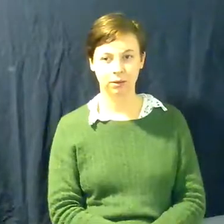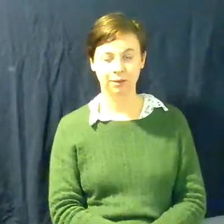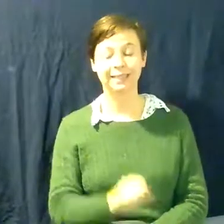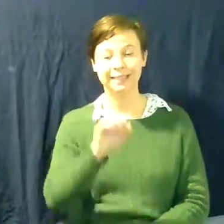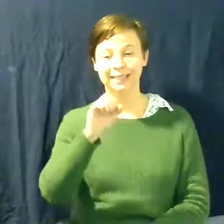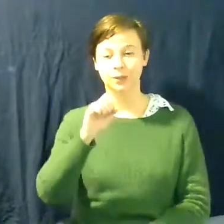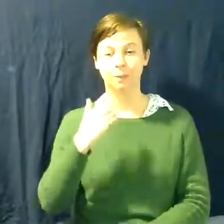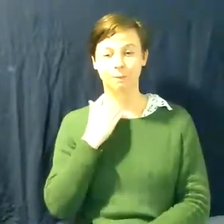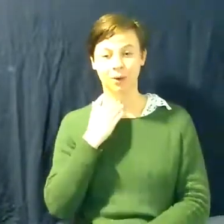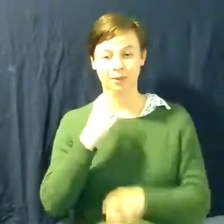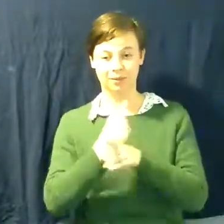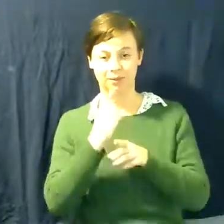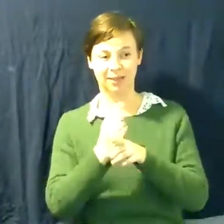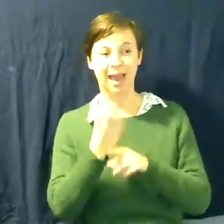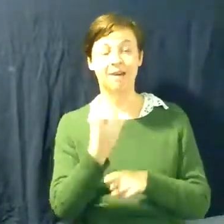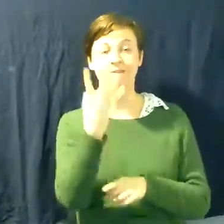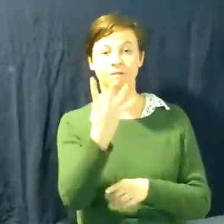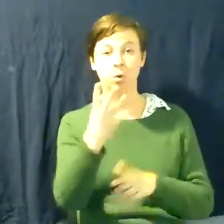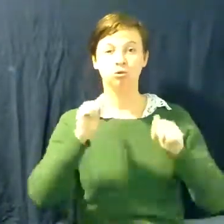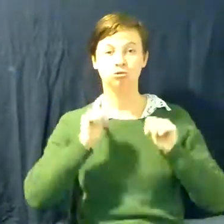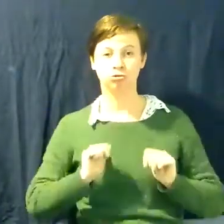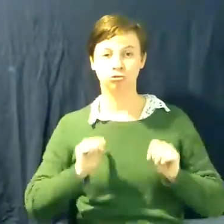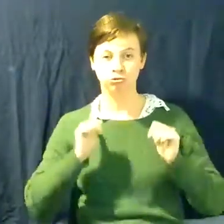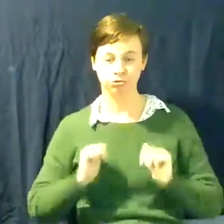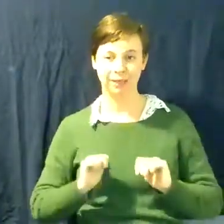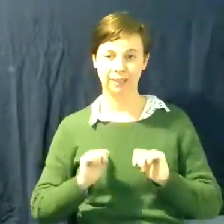four sessions of actual mentoring?